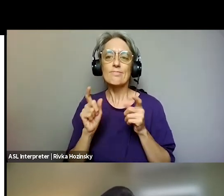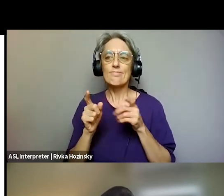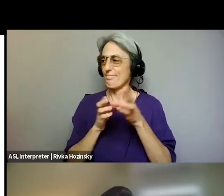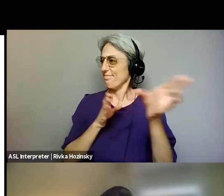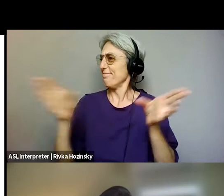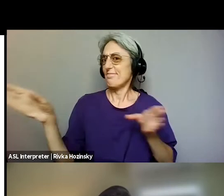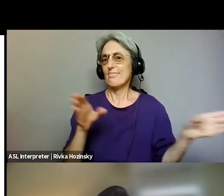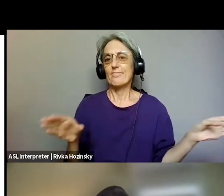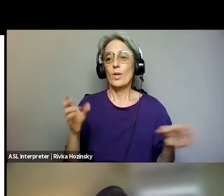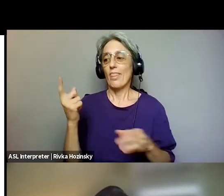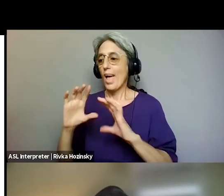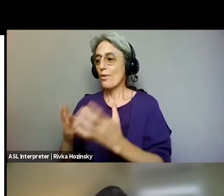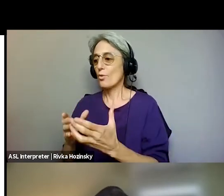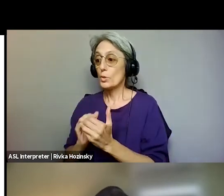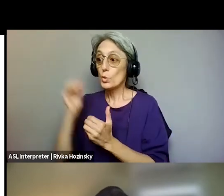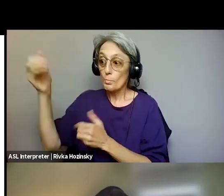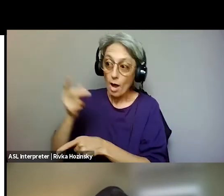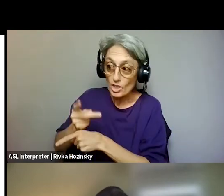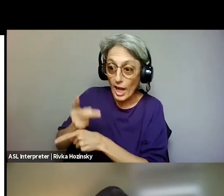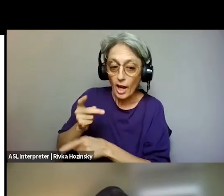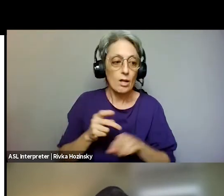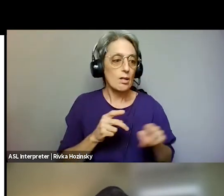one's getting too little car. And if you merge them together, it's going to look like they're